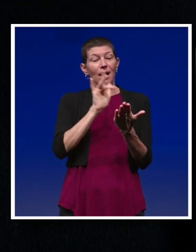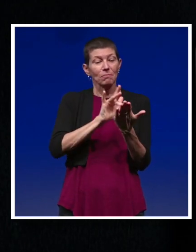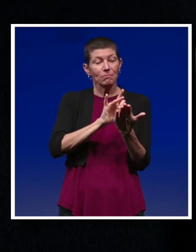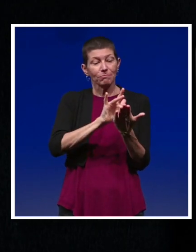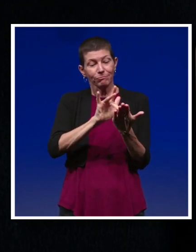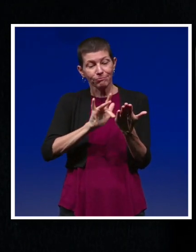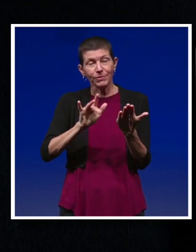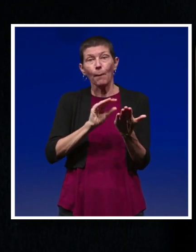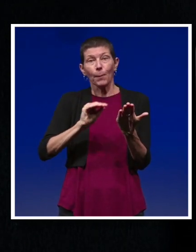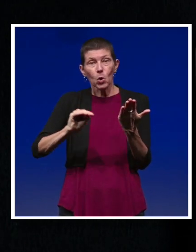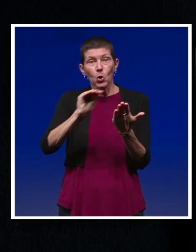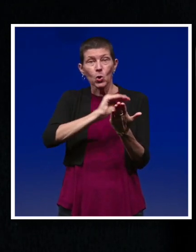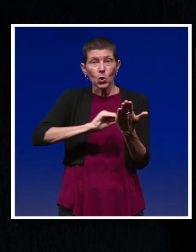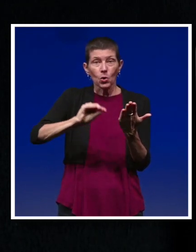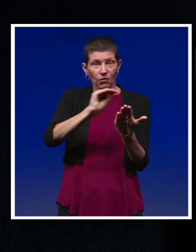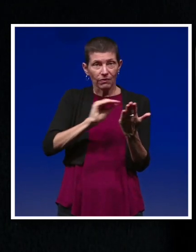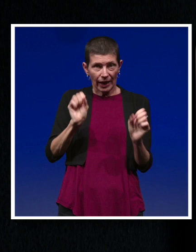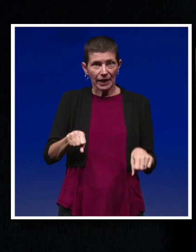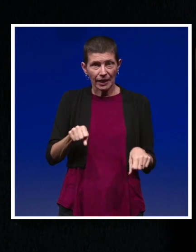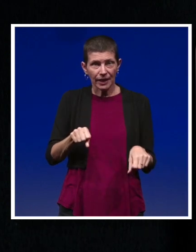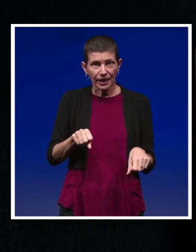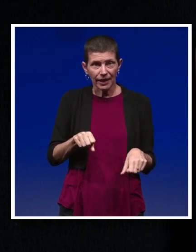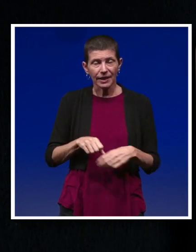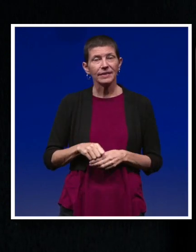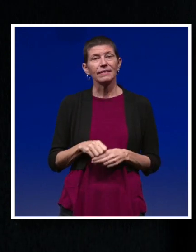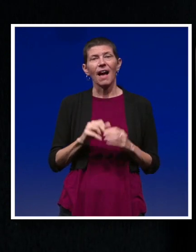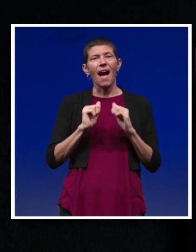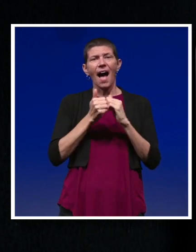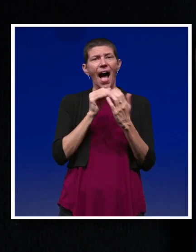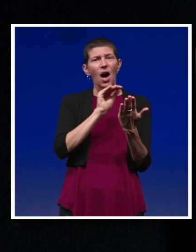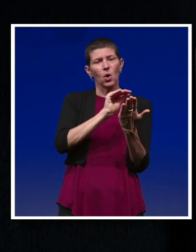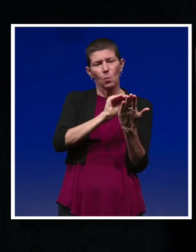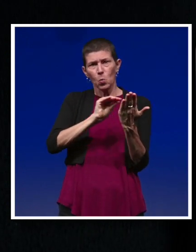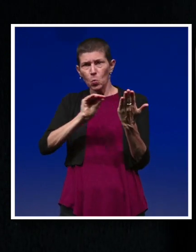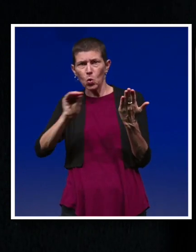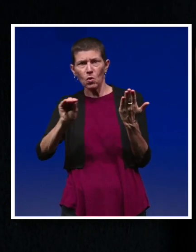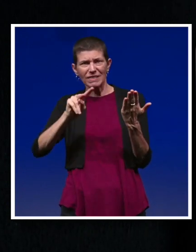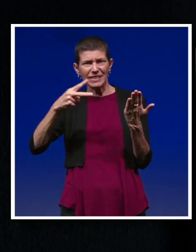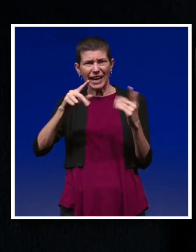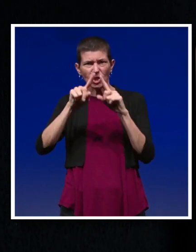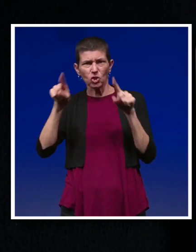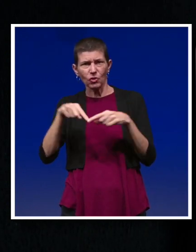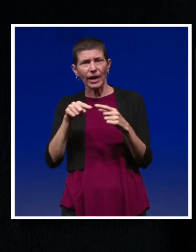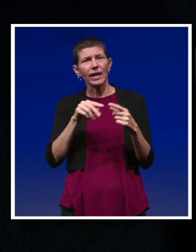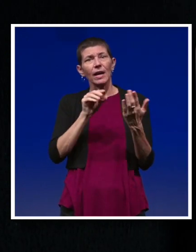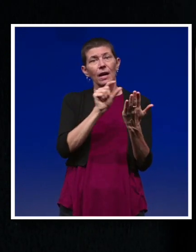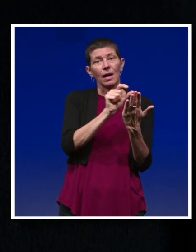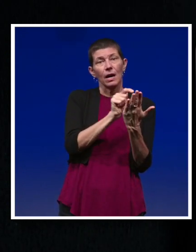you can pick them up and move them around. To move them to your second home screen,